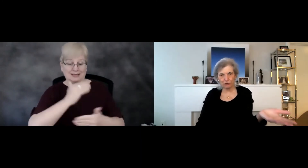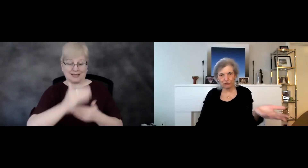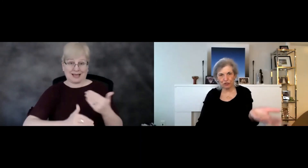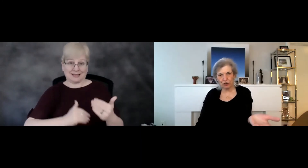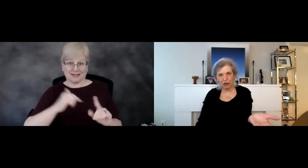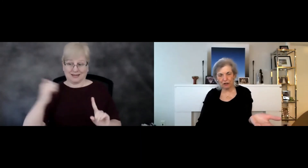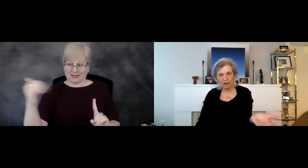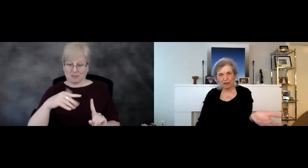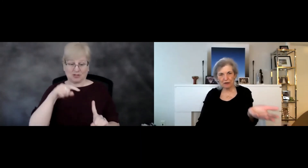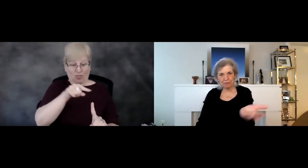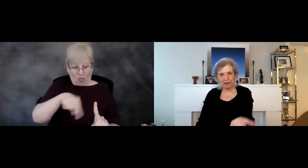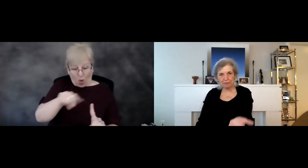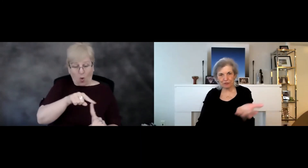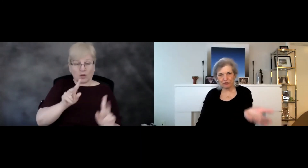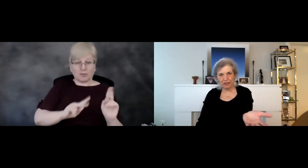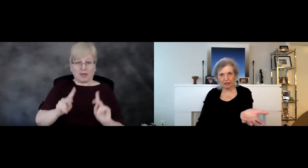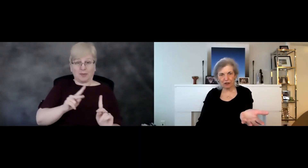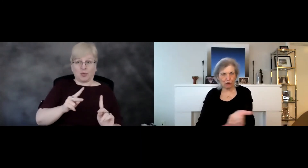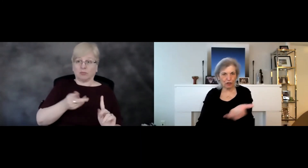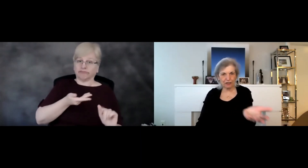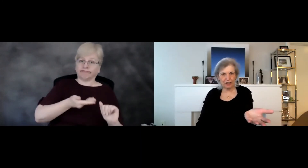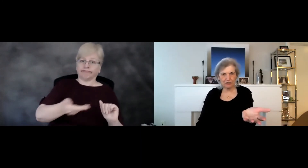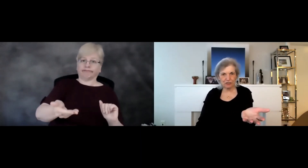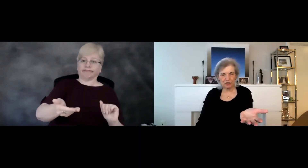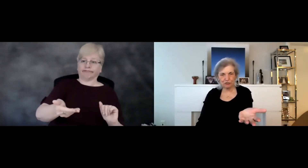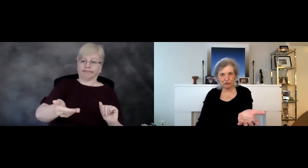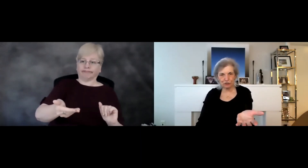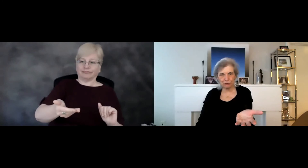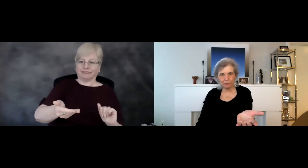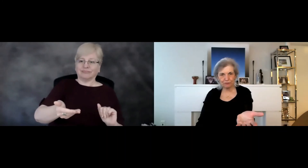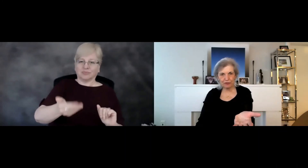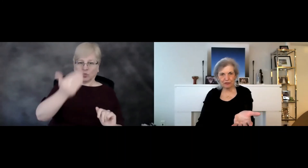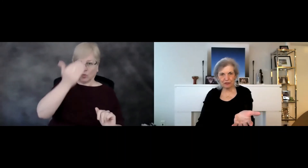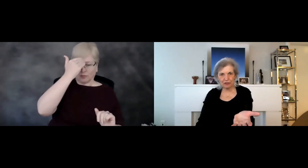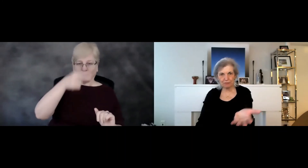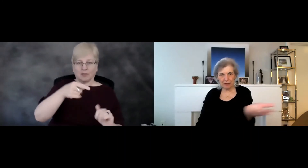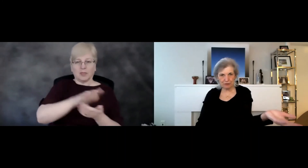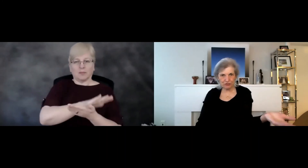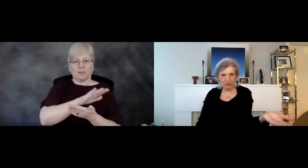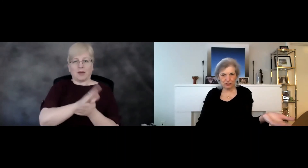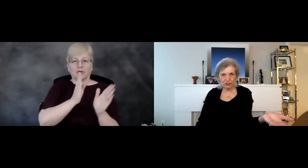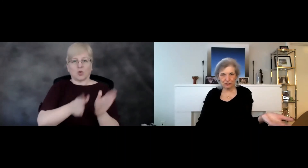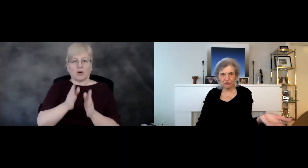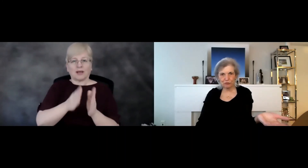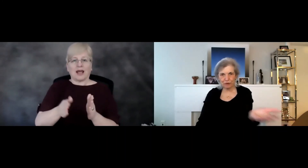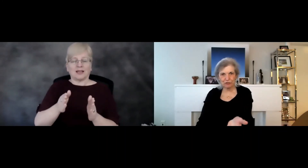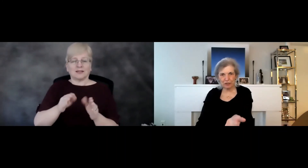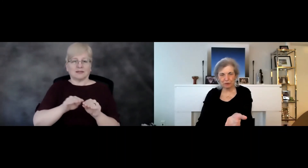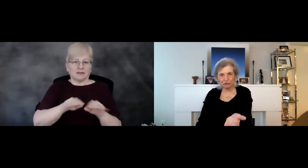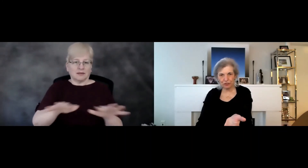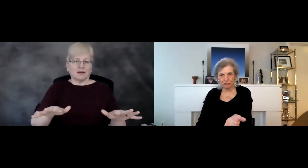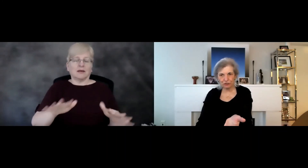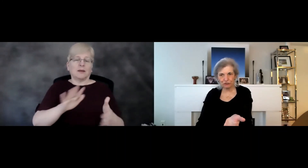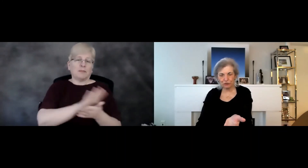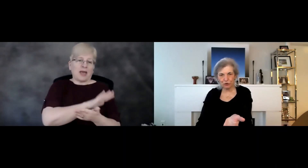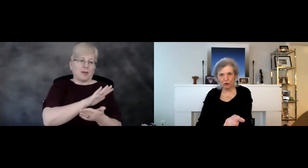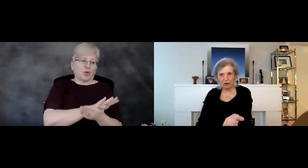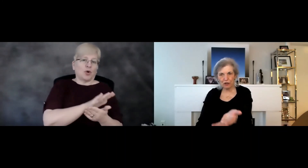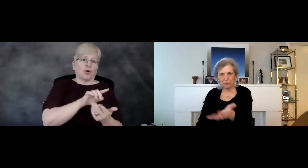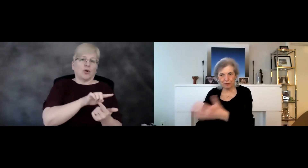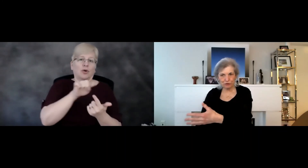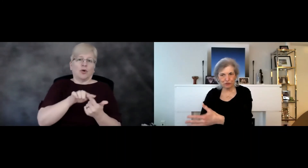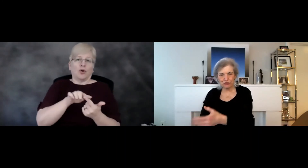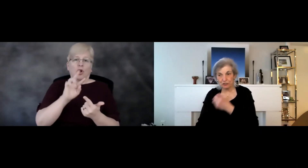17:37:13 are papers that are organized into paper sessions, roundtable sessions, or poster